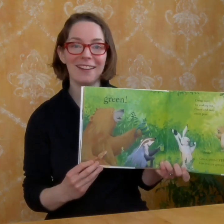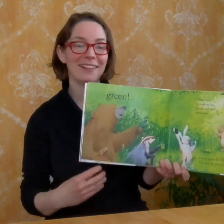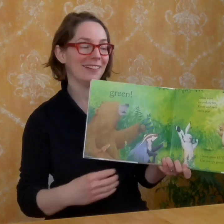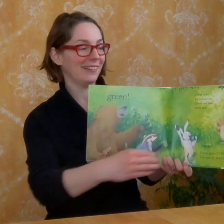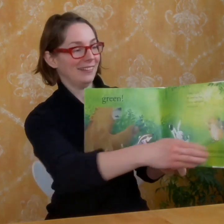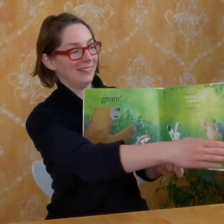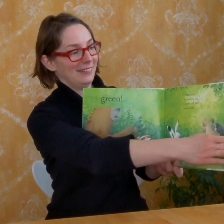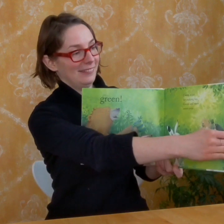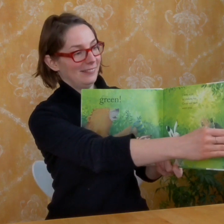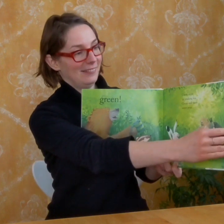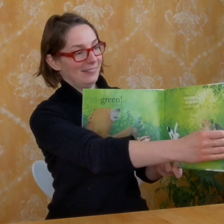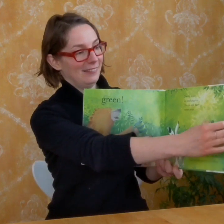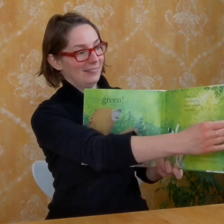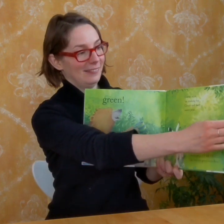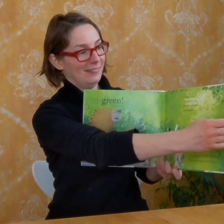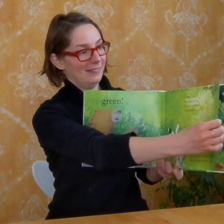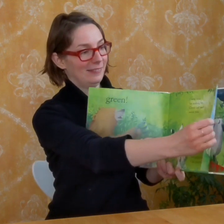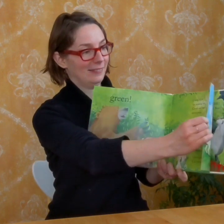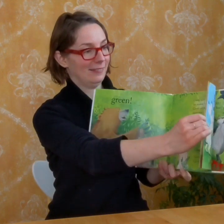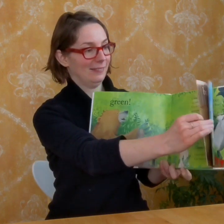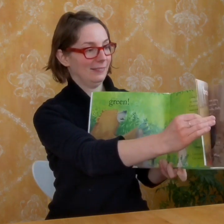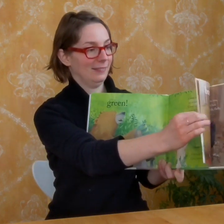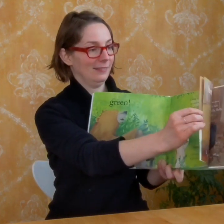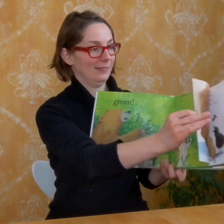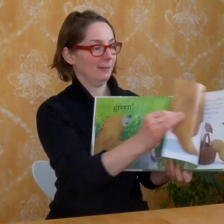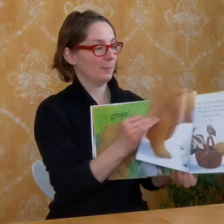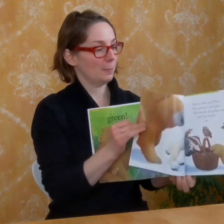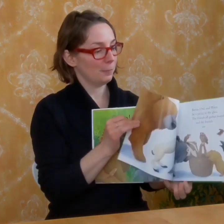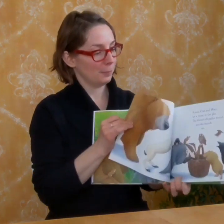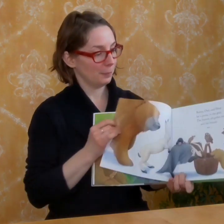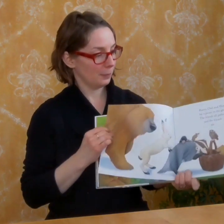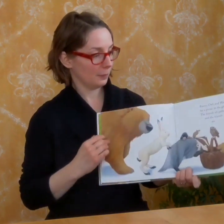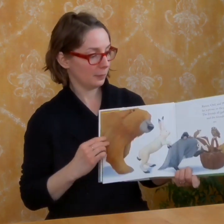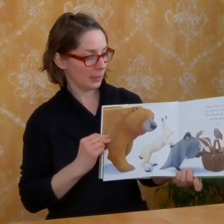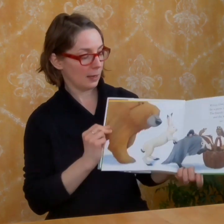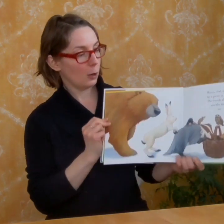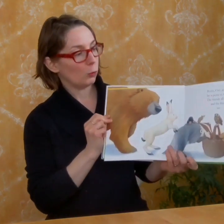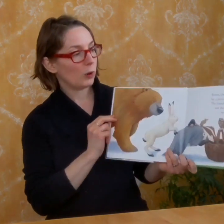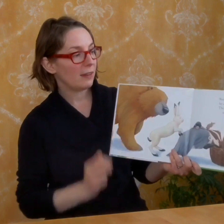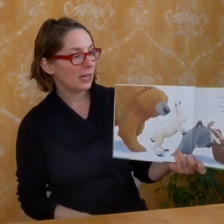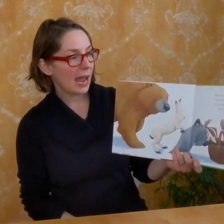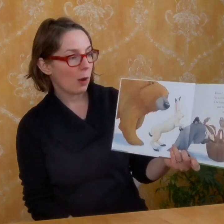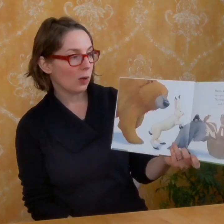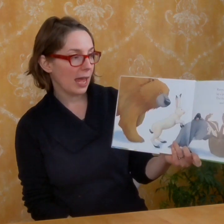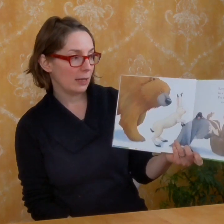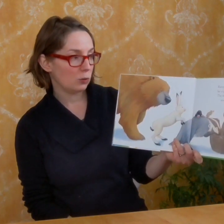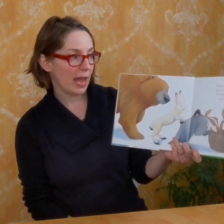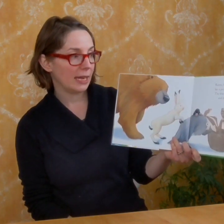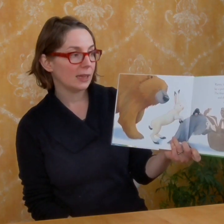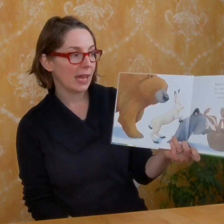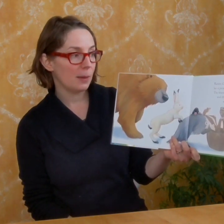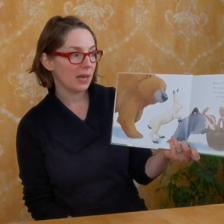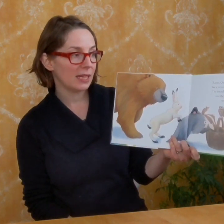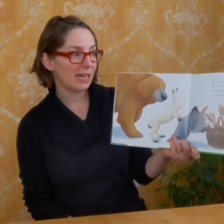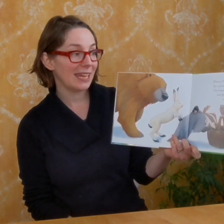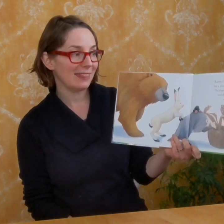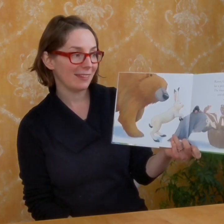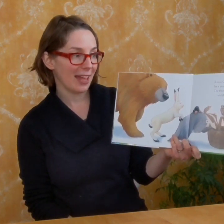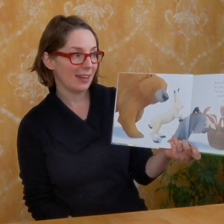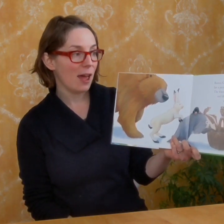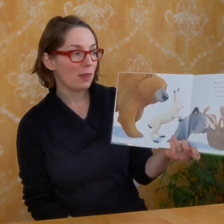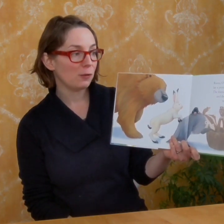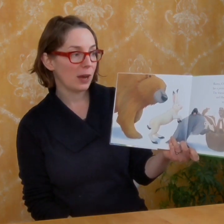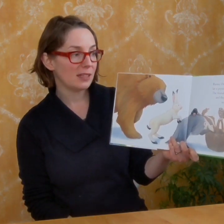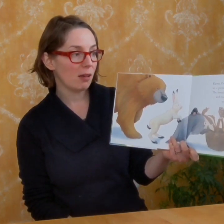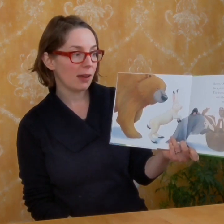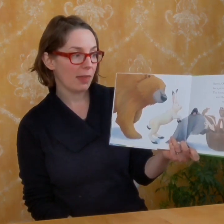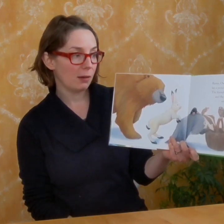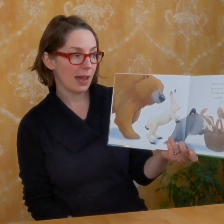green with Bear? Raven, Owl, and Wren lay a picnic in the glen. The friends all gather